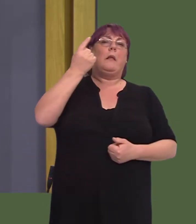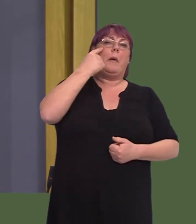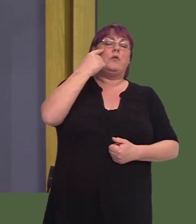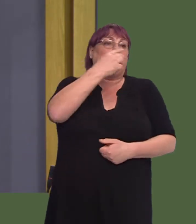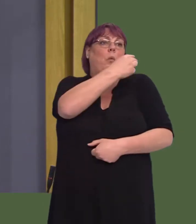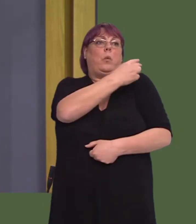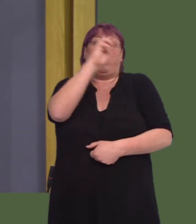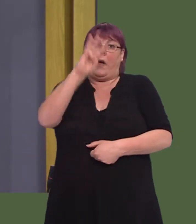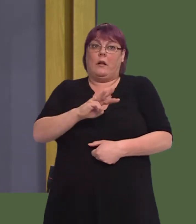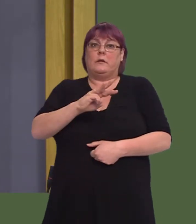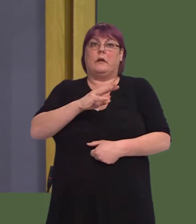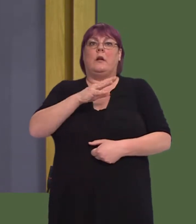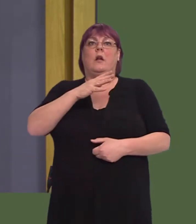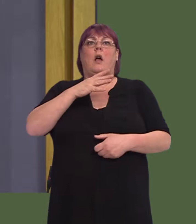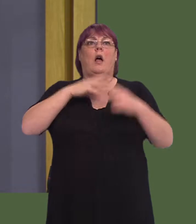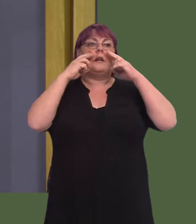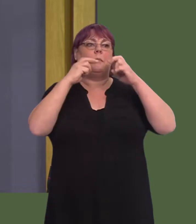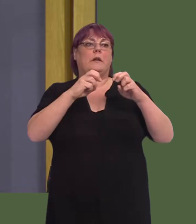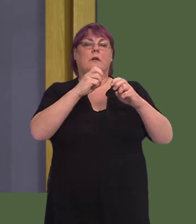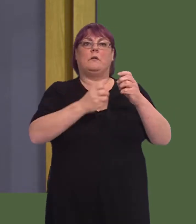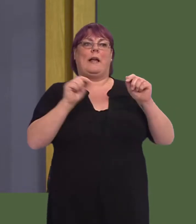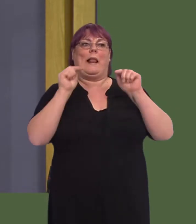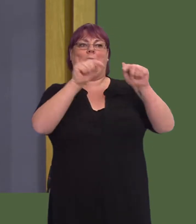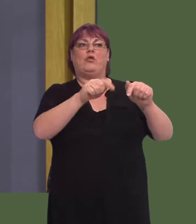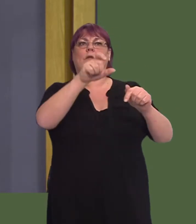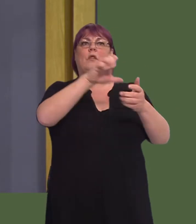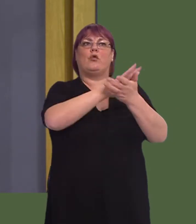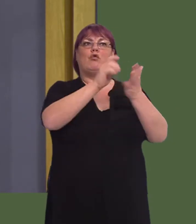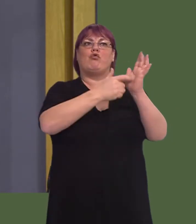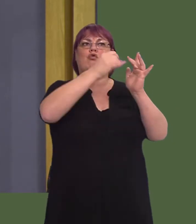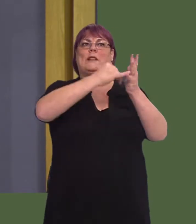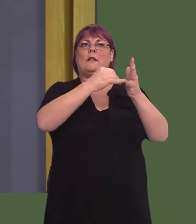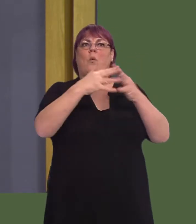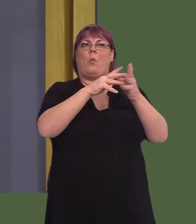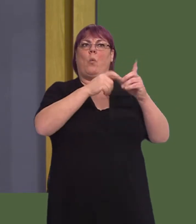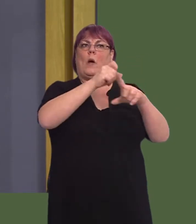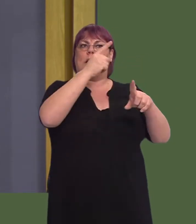of the Kris Wade allegations, but it had to take significant public and political